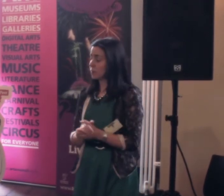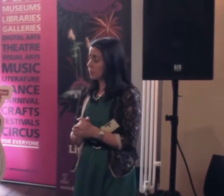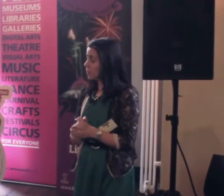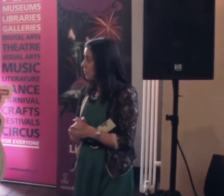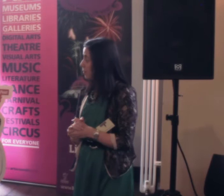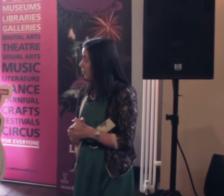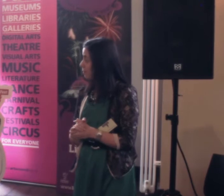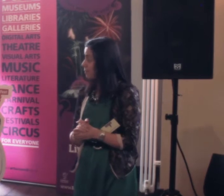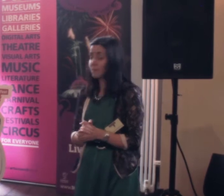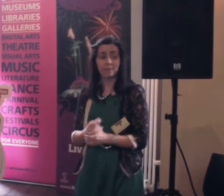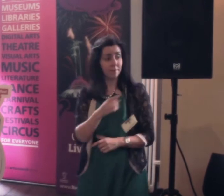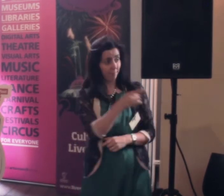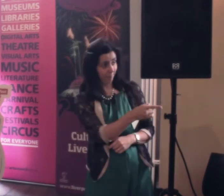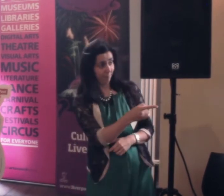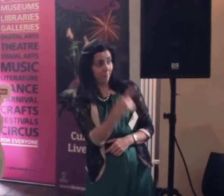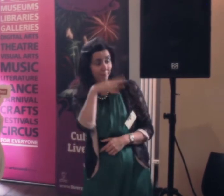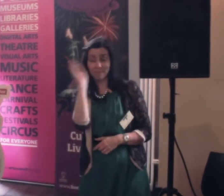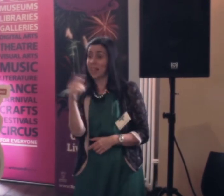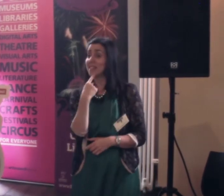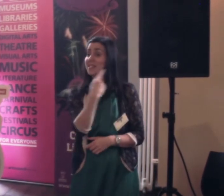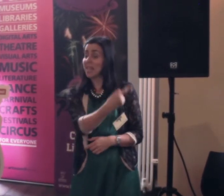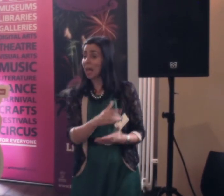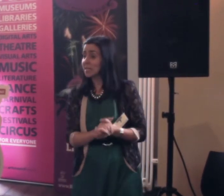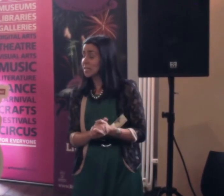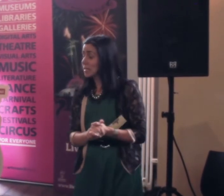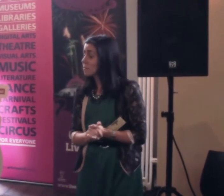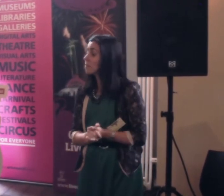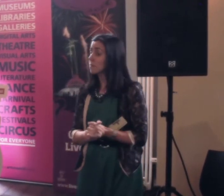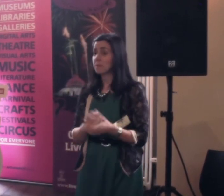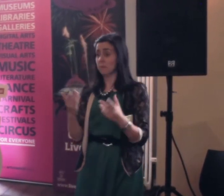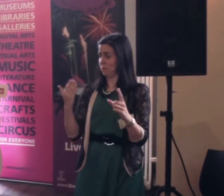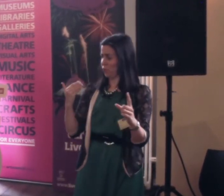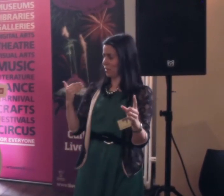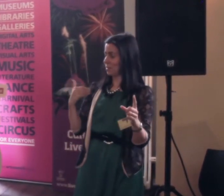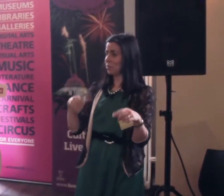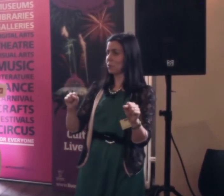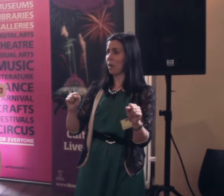As the compere just said, you know sort of, it’s not that long ago since it was 2008